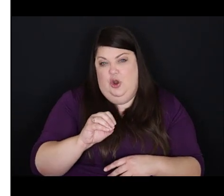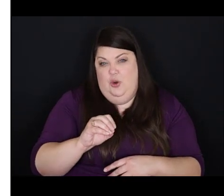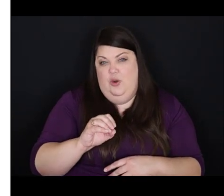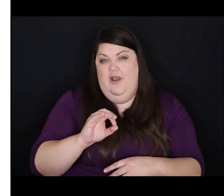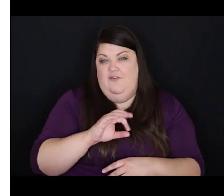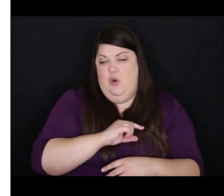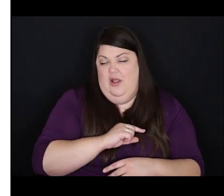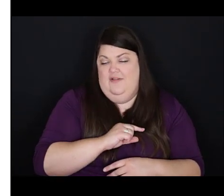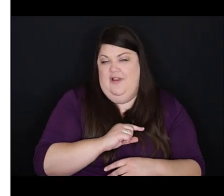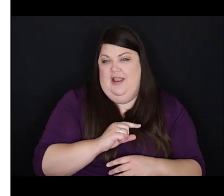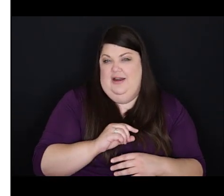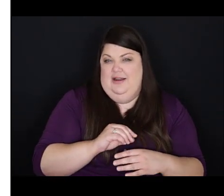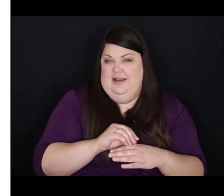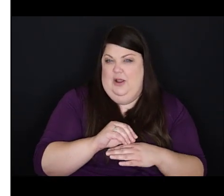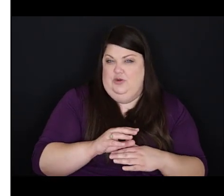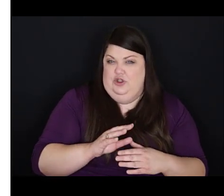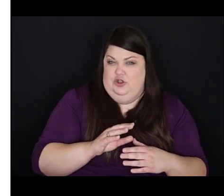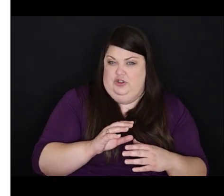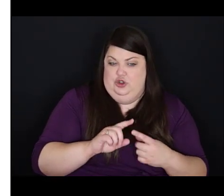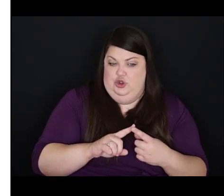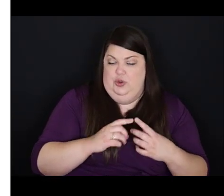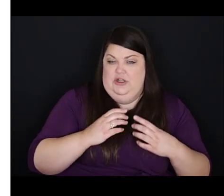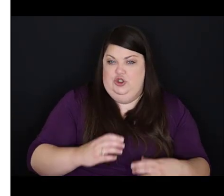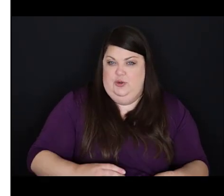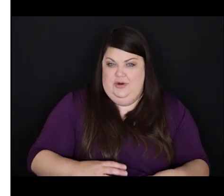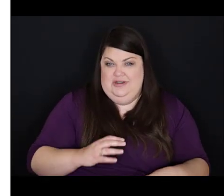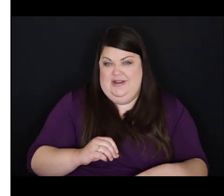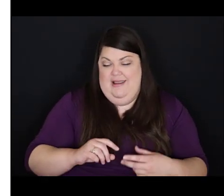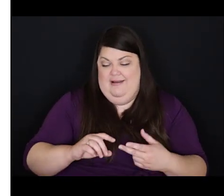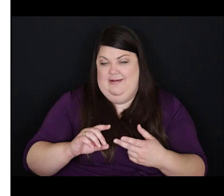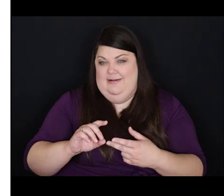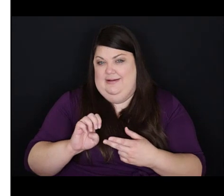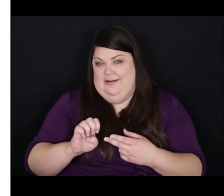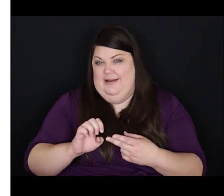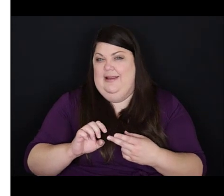and the projected number of individuals with disabilities to be served in 5 years).